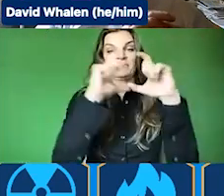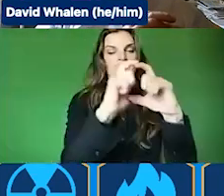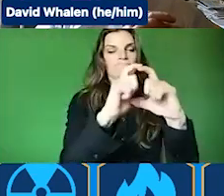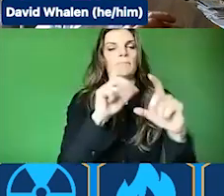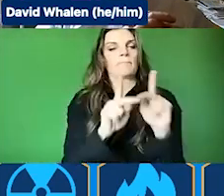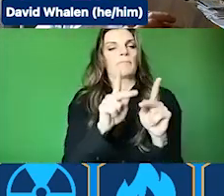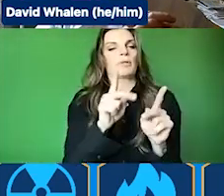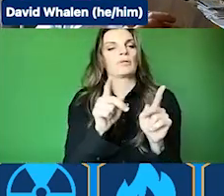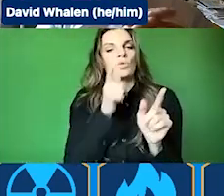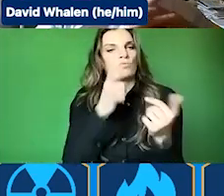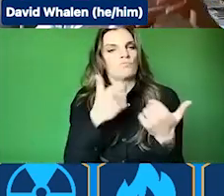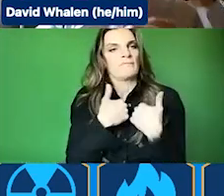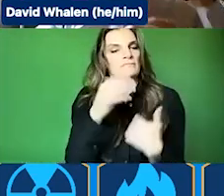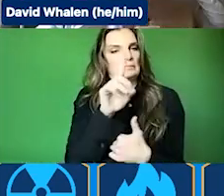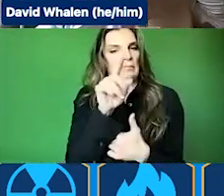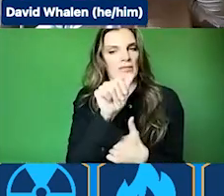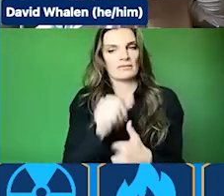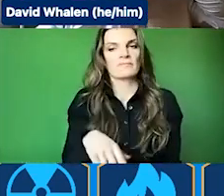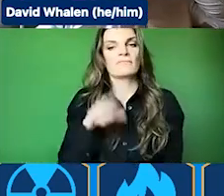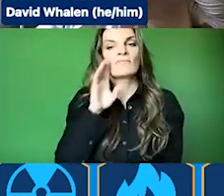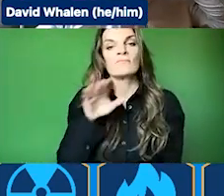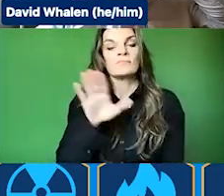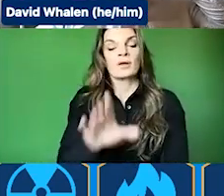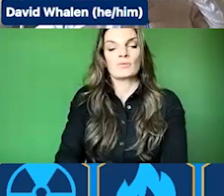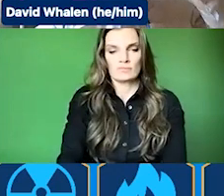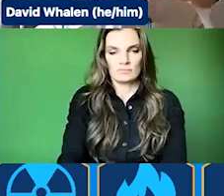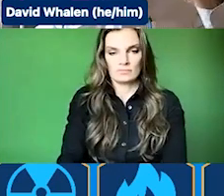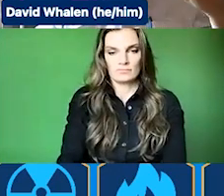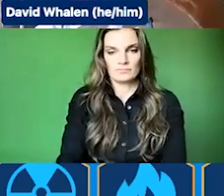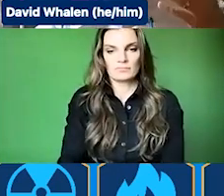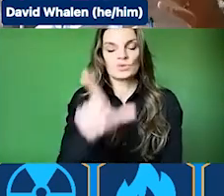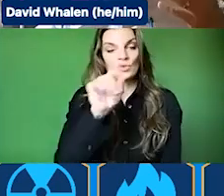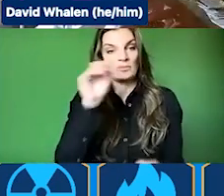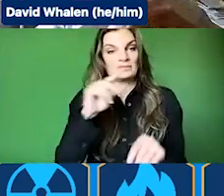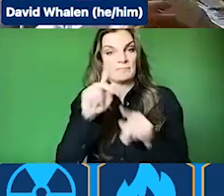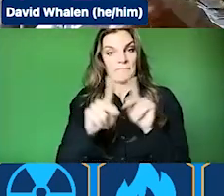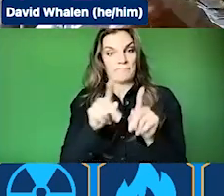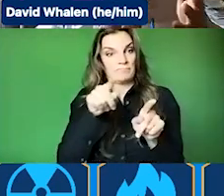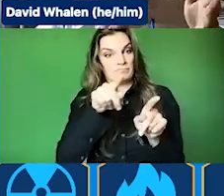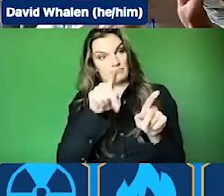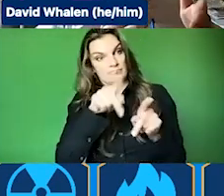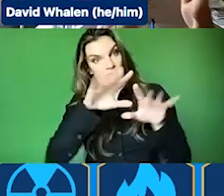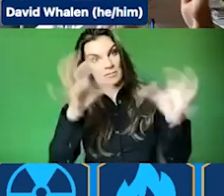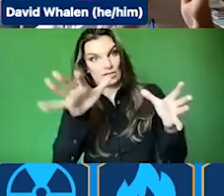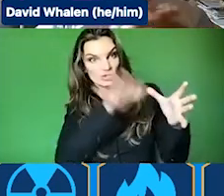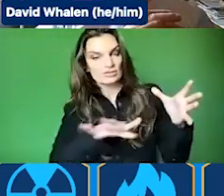population according to the C.D.C., Center For Disease Control and Prevention people have a disability. This is